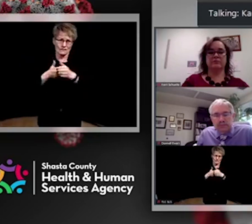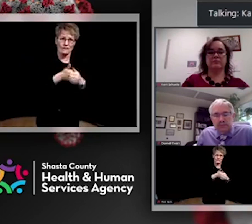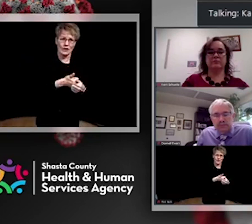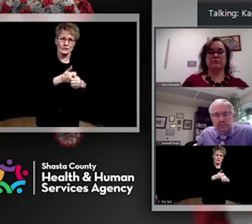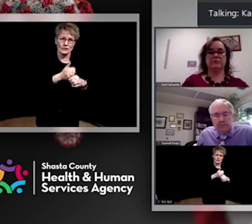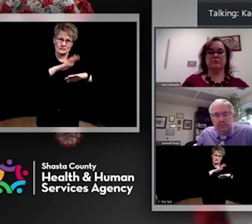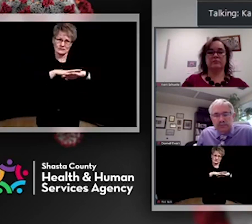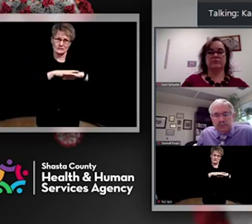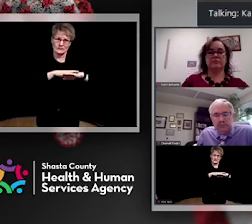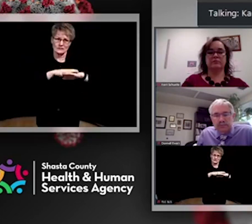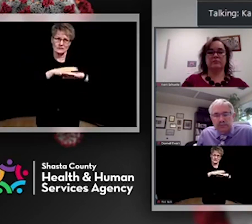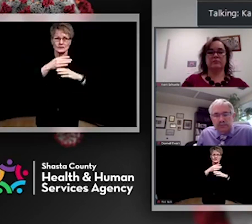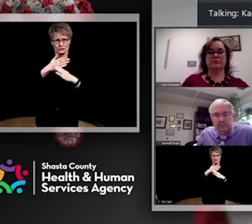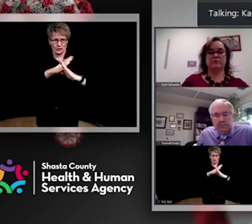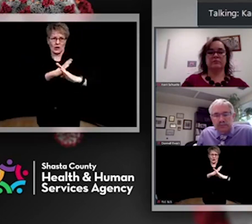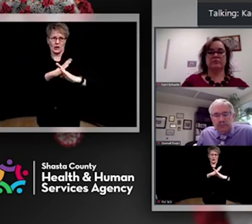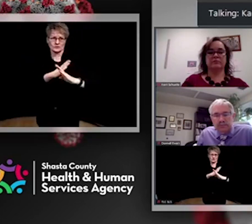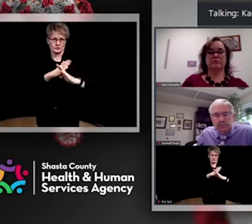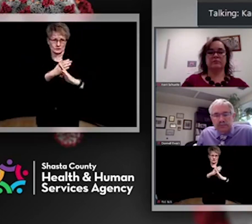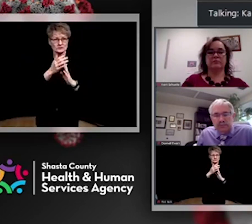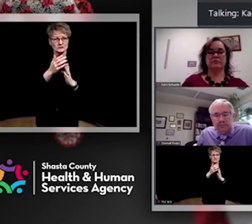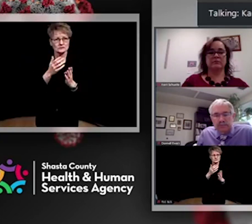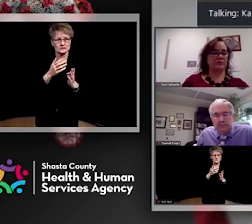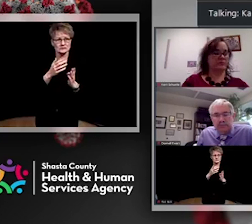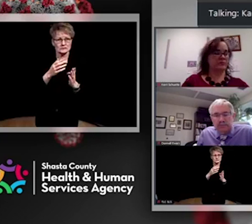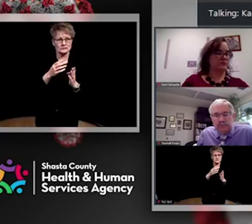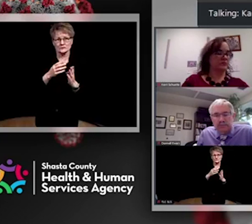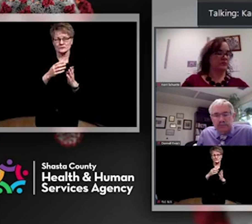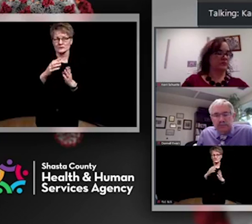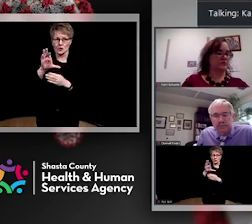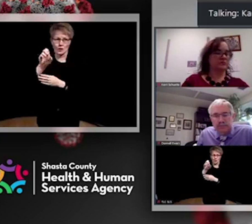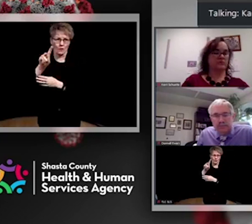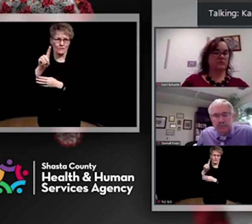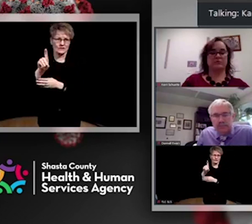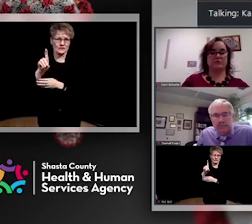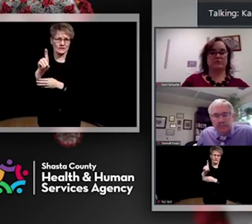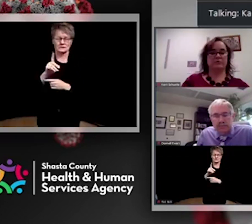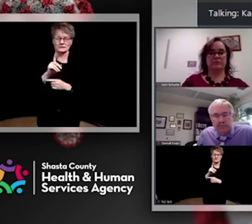cases in the same sort of settings we have all along. Household contacts are very high risk,